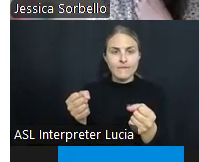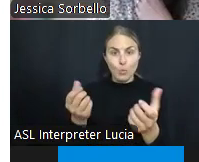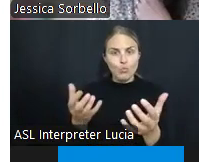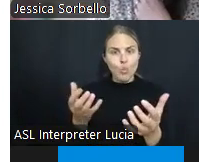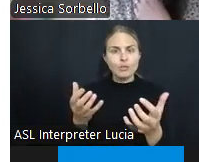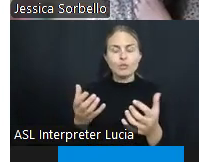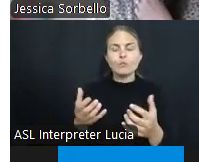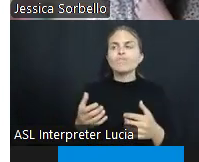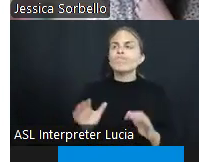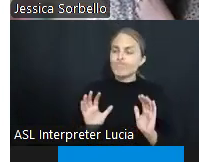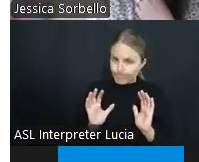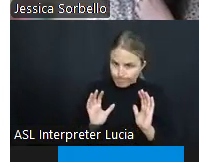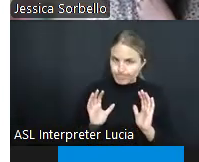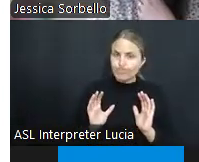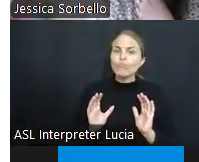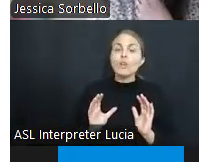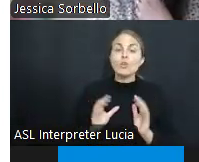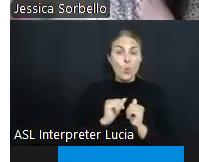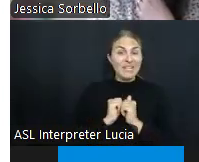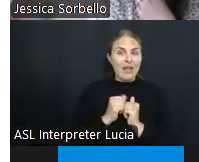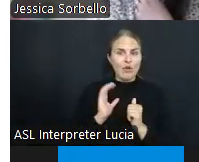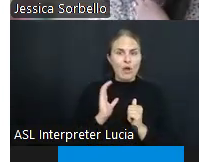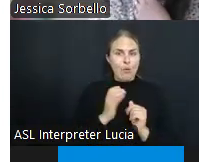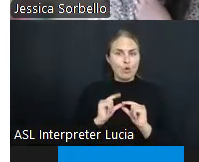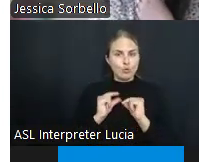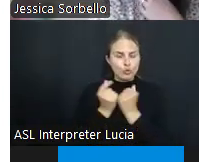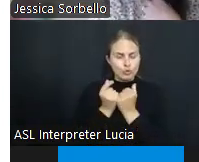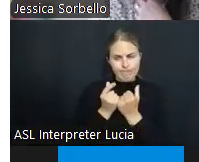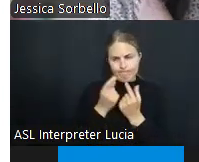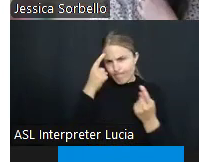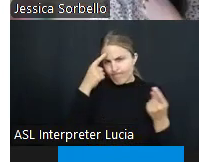of them were perfect. I kind of left there wishing I could invent a will the of things I wasn't sure how many of them